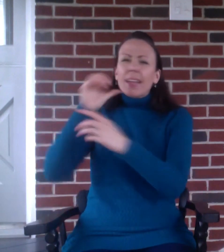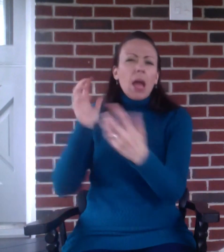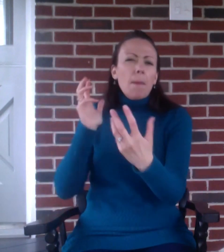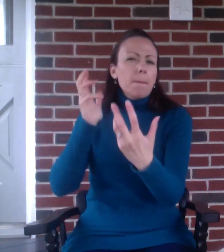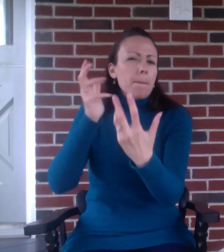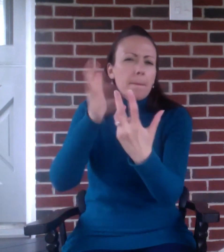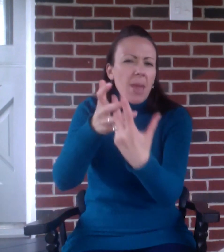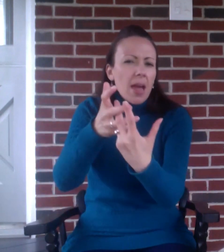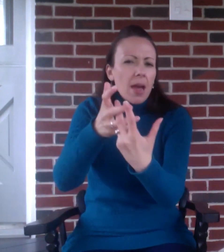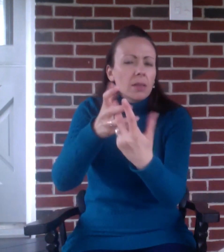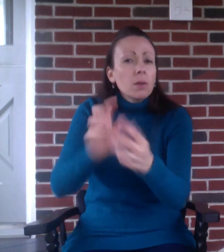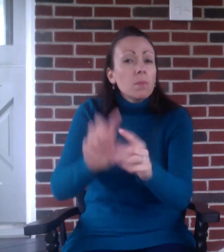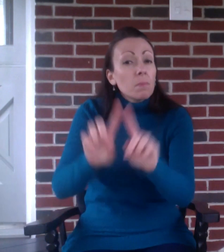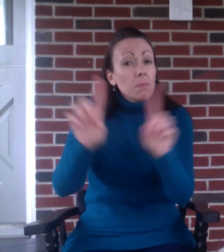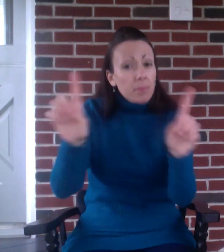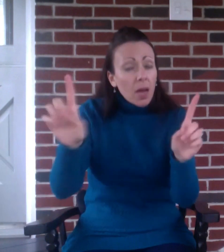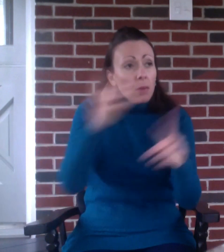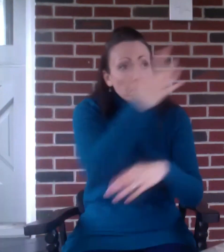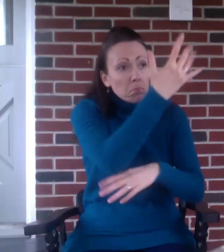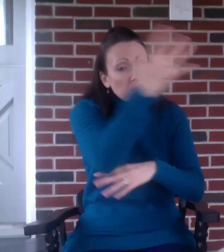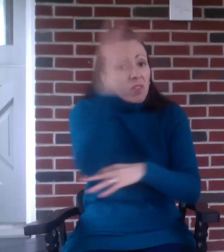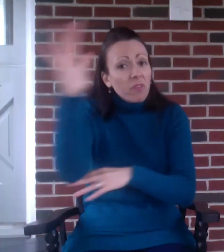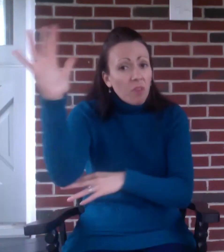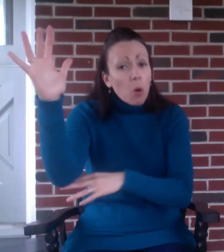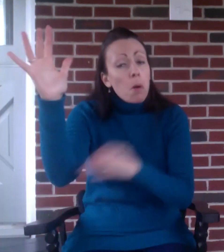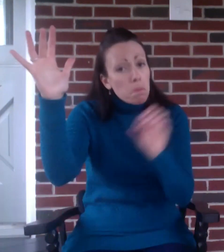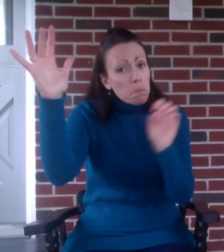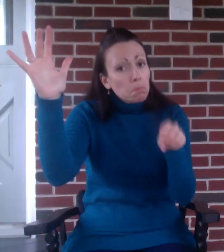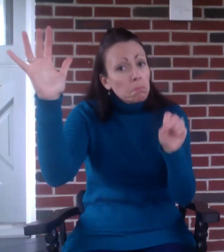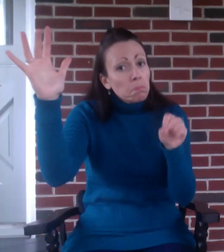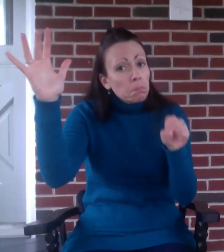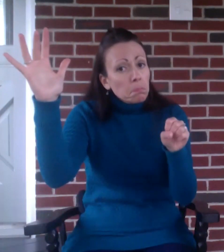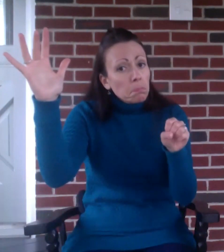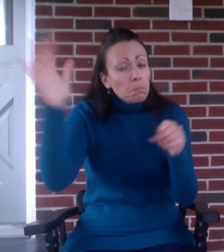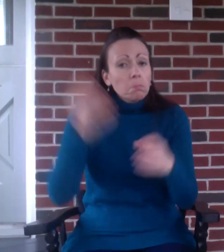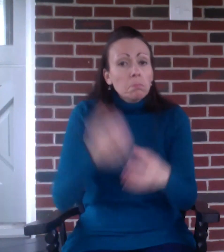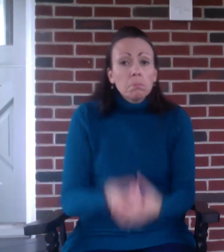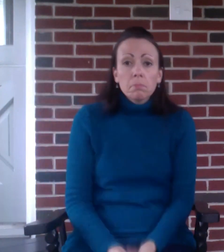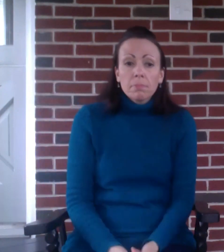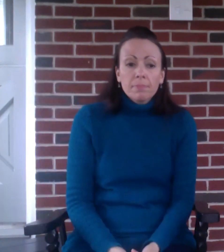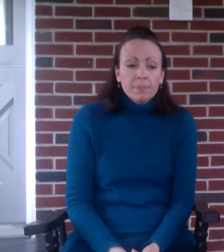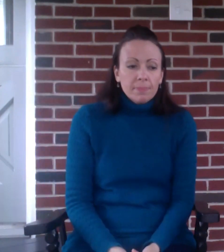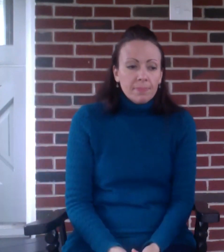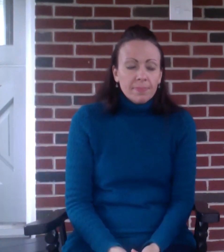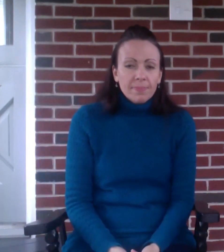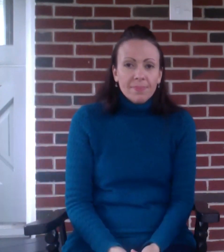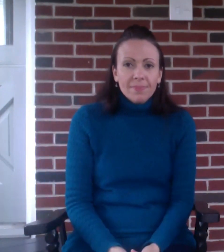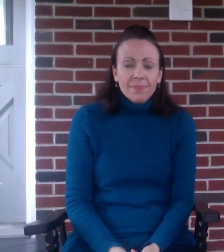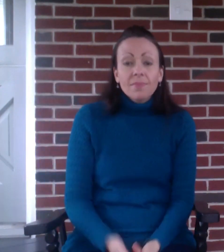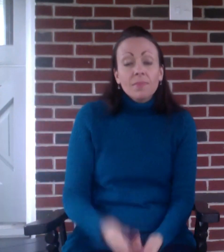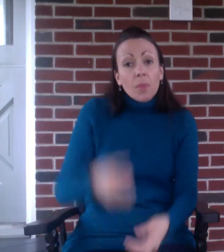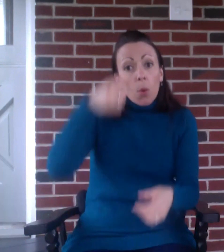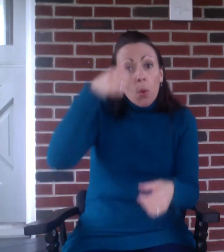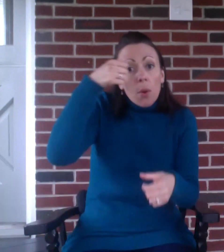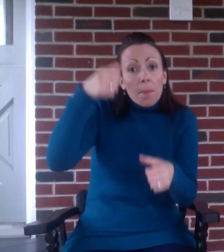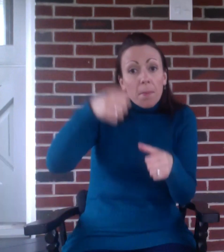So remember, boys and girls, he had that dream of that forest with all those beautiful colorful animals, and he's helping his dream come to life.